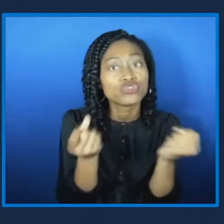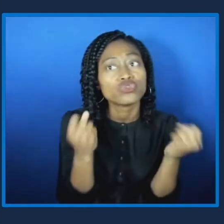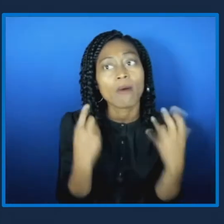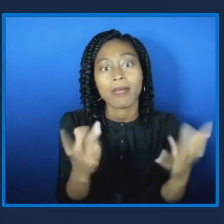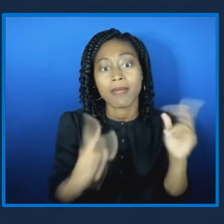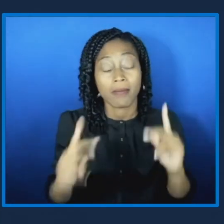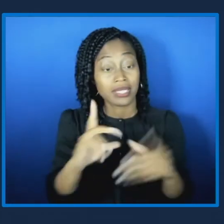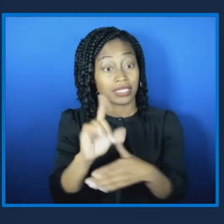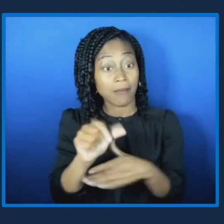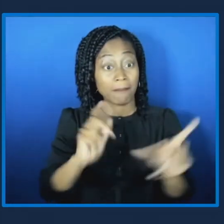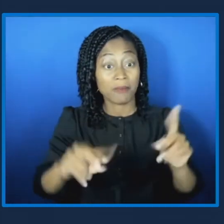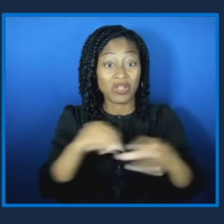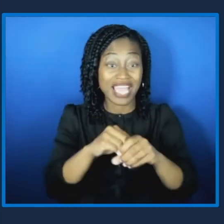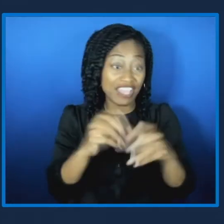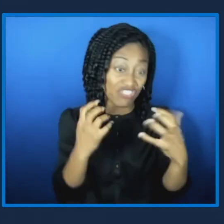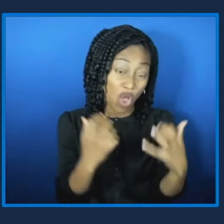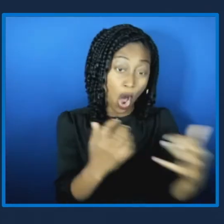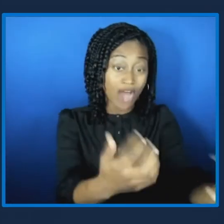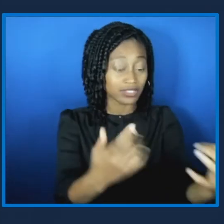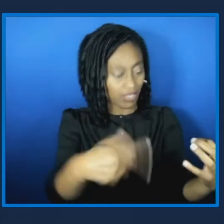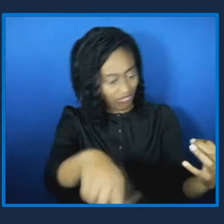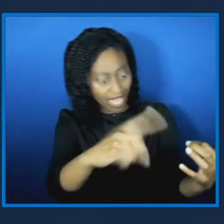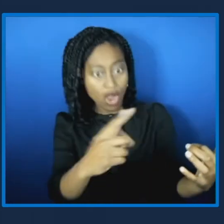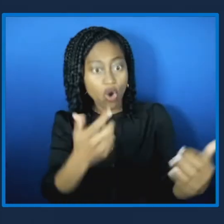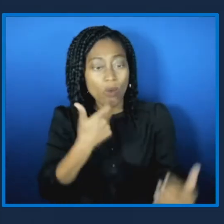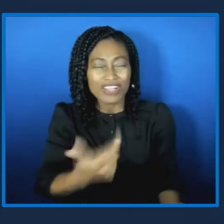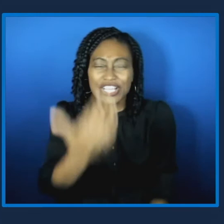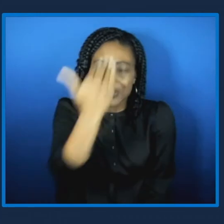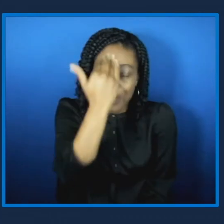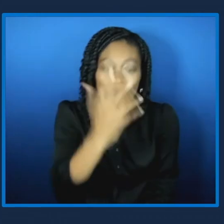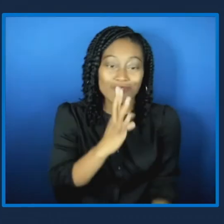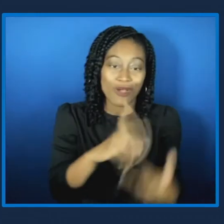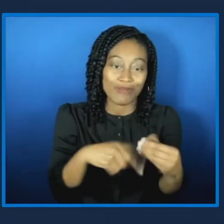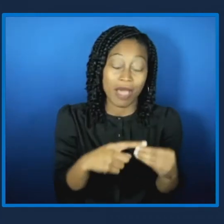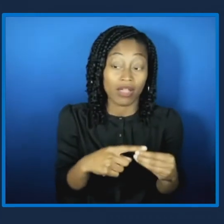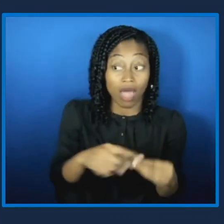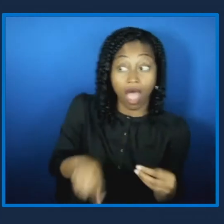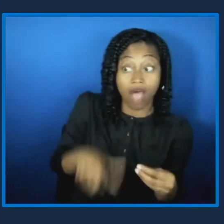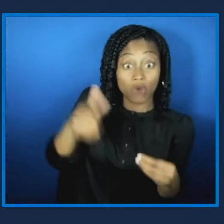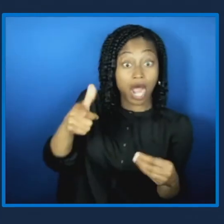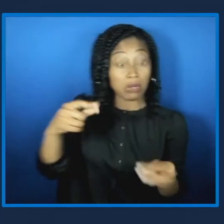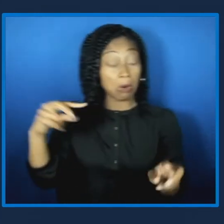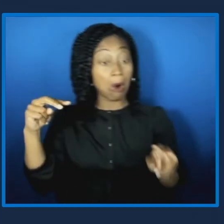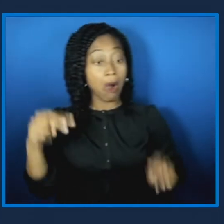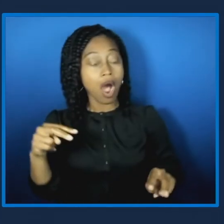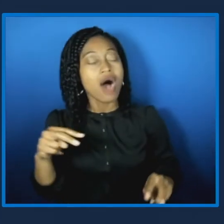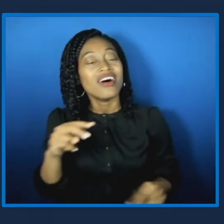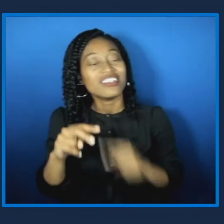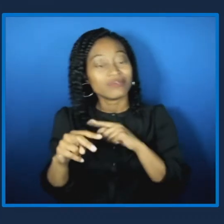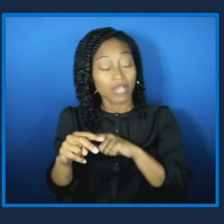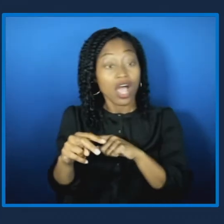they know what I'm talking about. For everyone else, this is an opportunity. It's an opportunity for you to do the right thing.